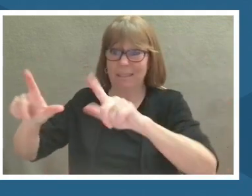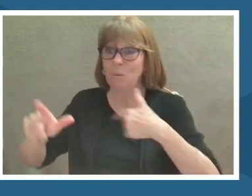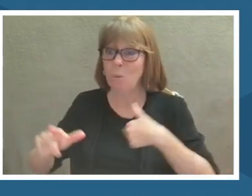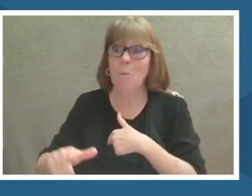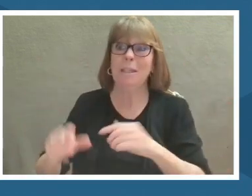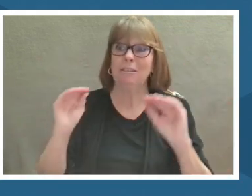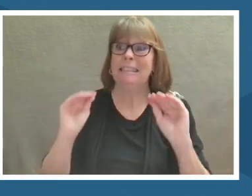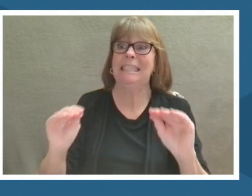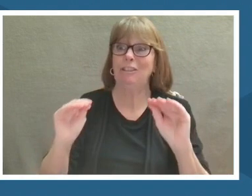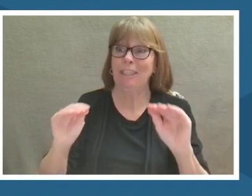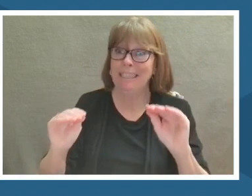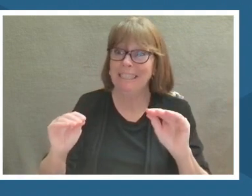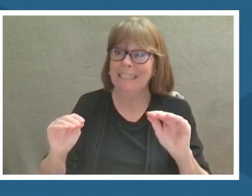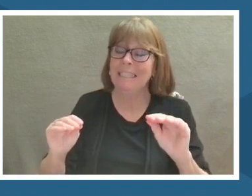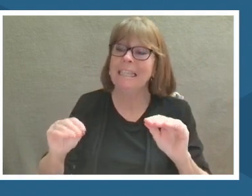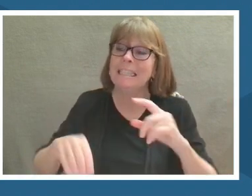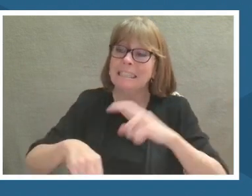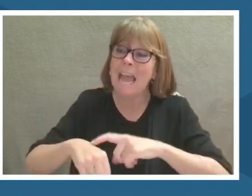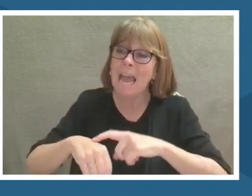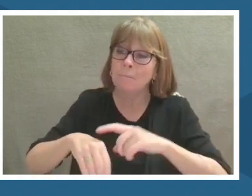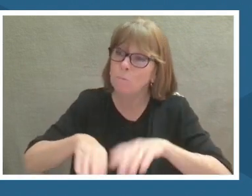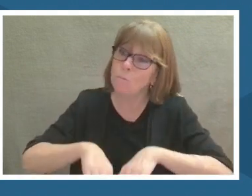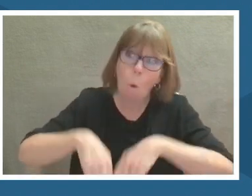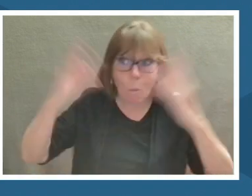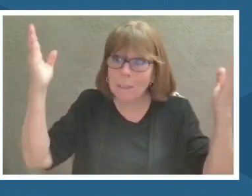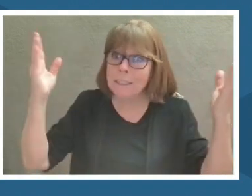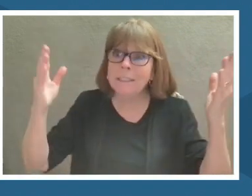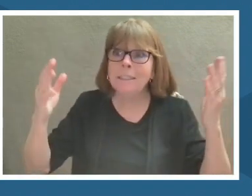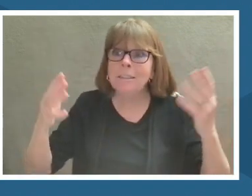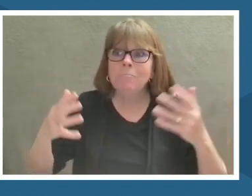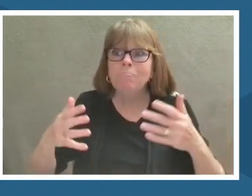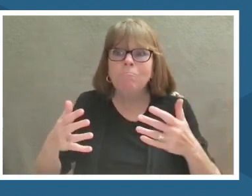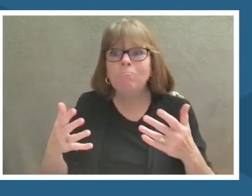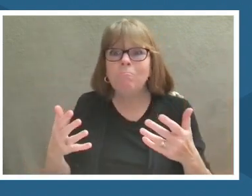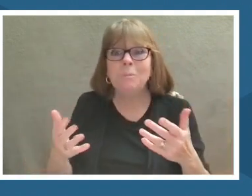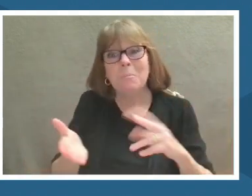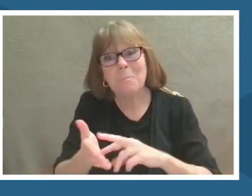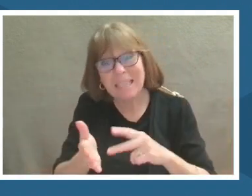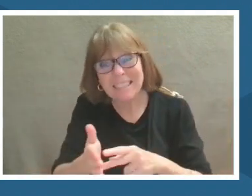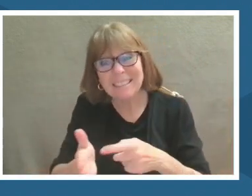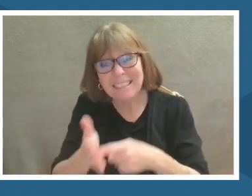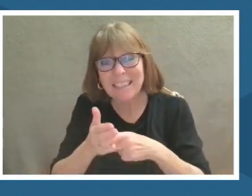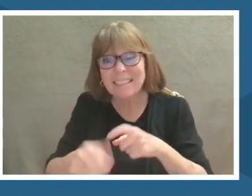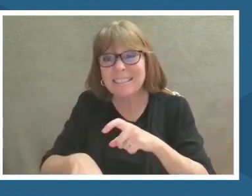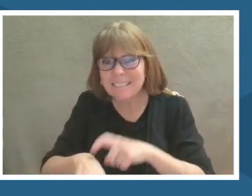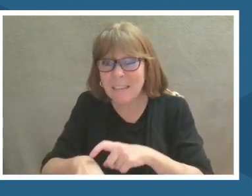um it's going to require time it's going to require professional